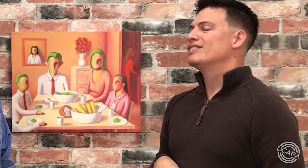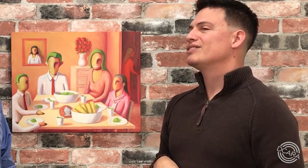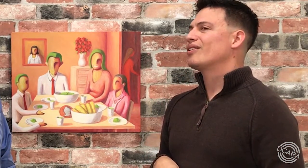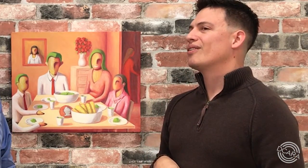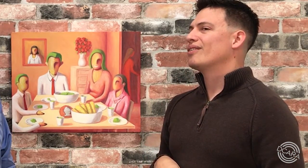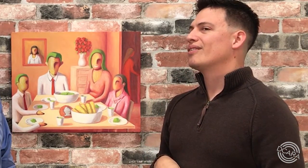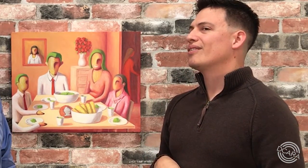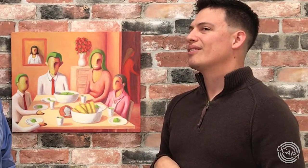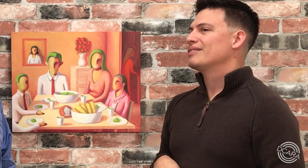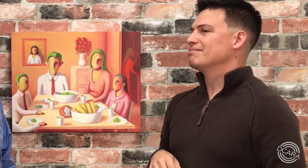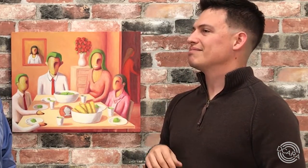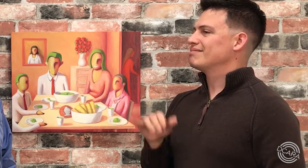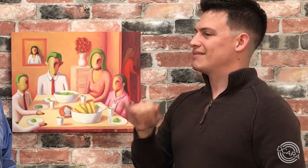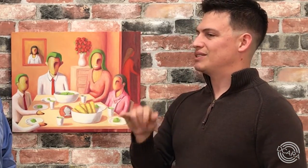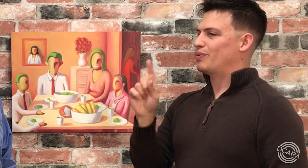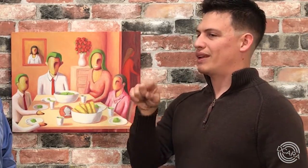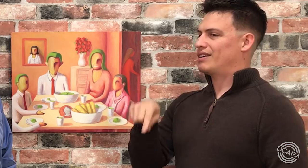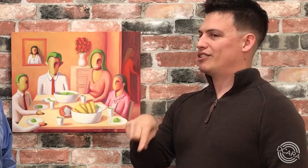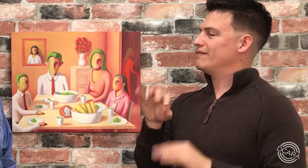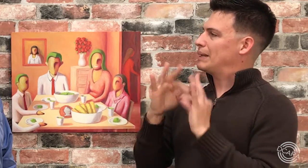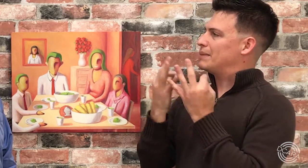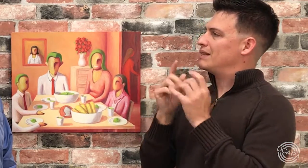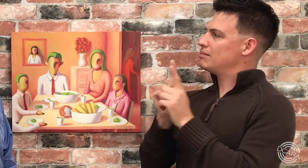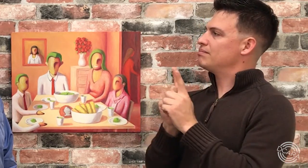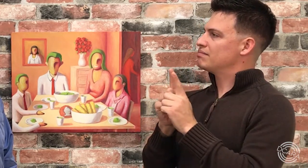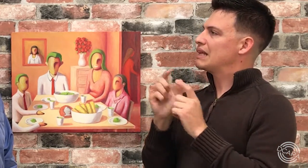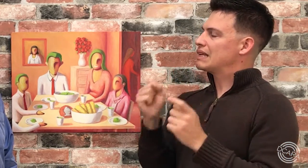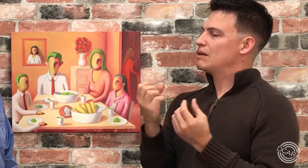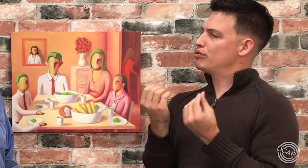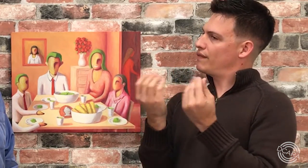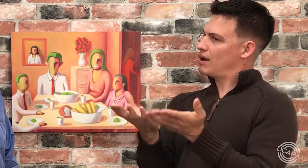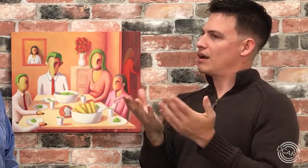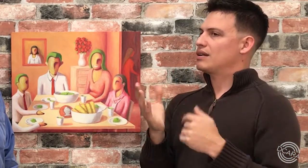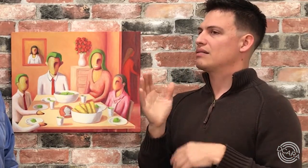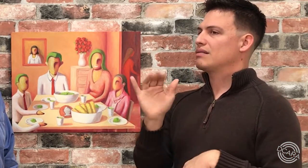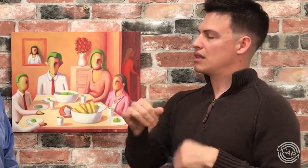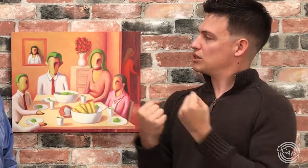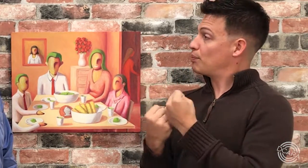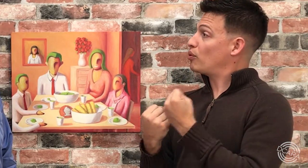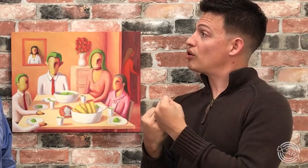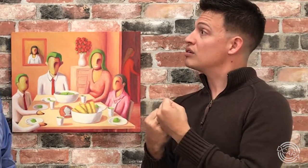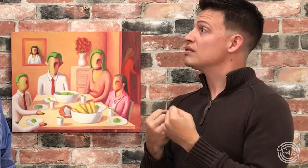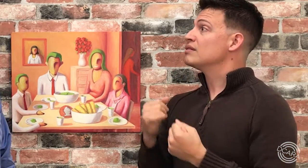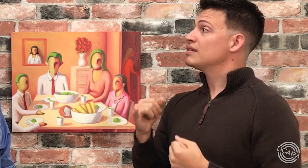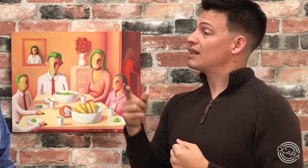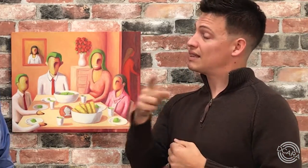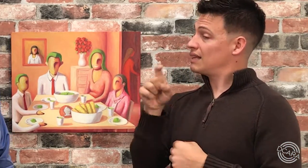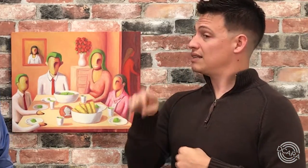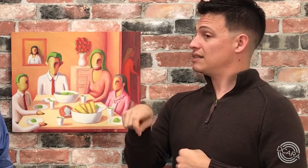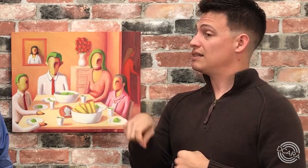That's what a family mentor can provide: The support that they need.